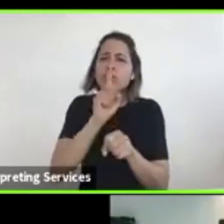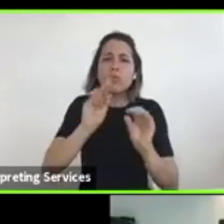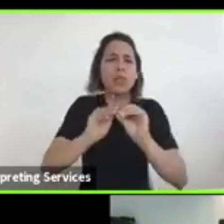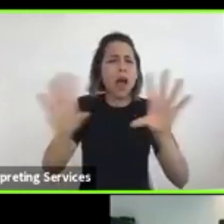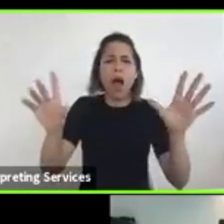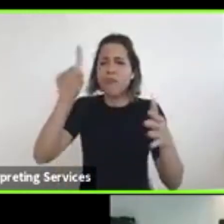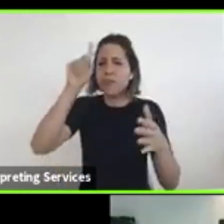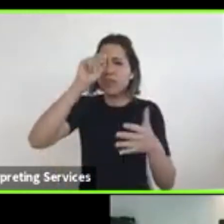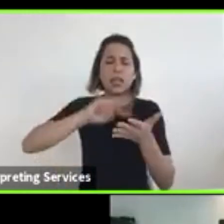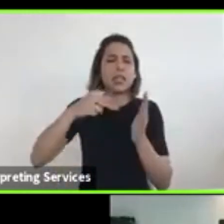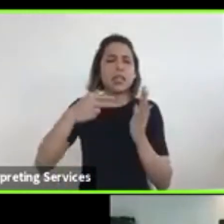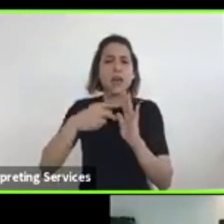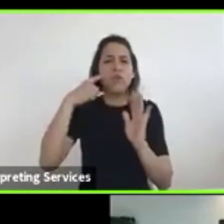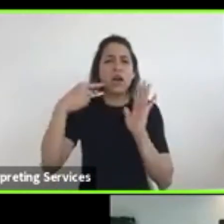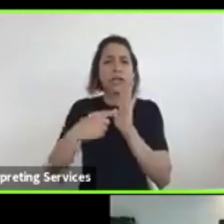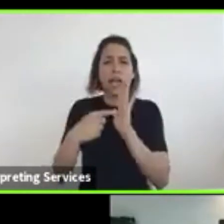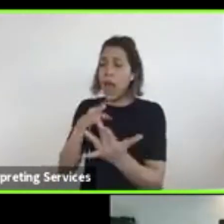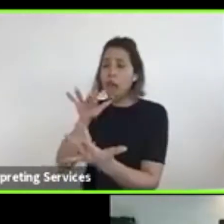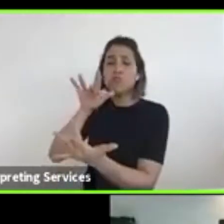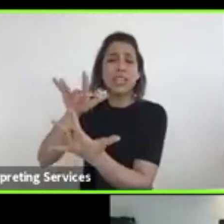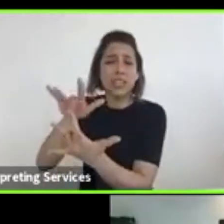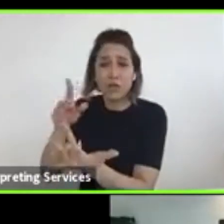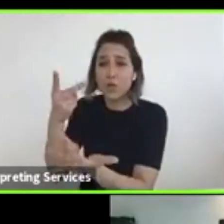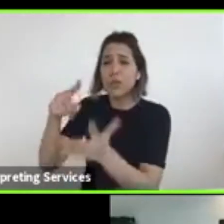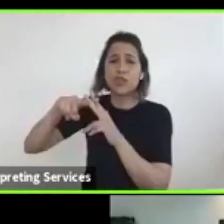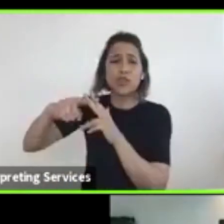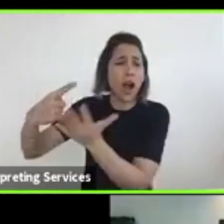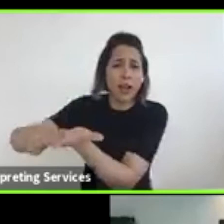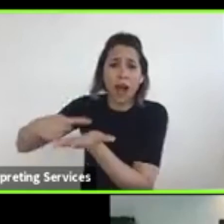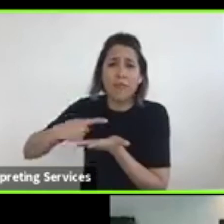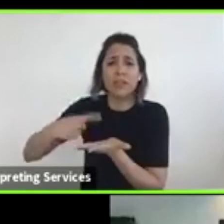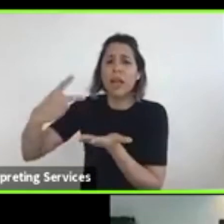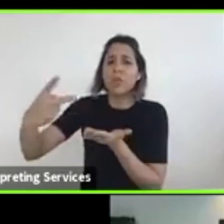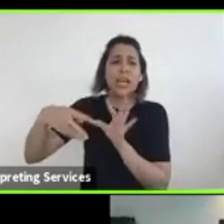I REACHED OUT TO YOU AND WE STARTED A CONVERSATION, AND WE STARTED A RELATIONSHIP,